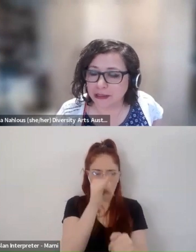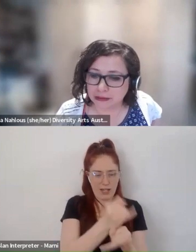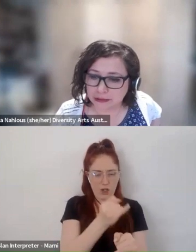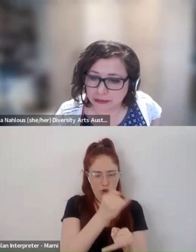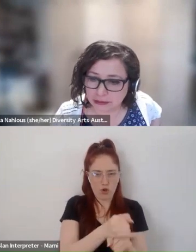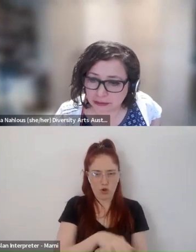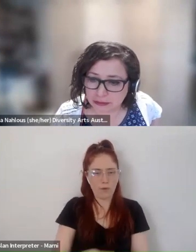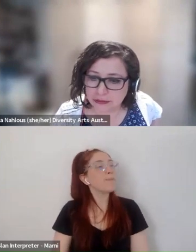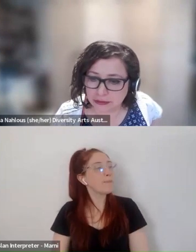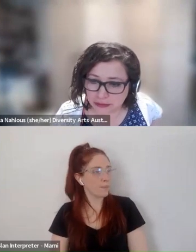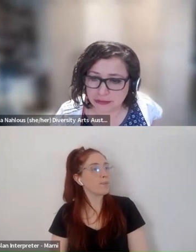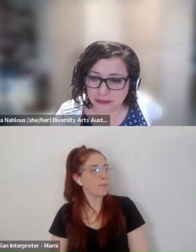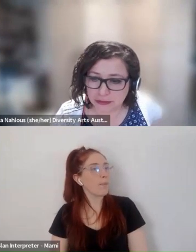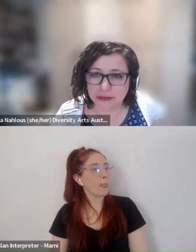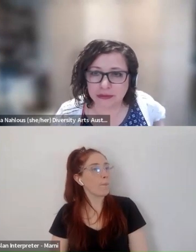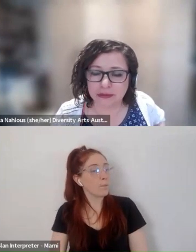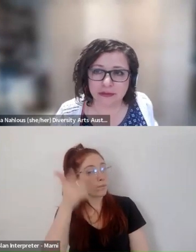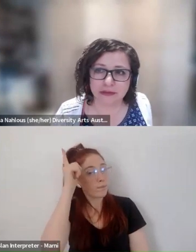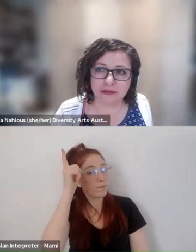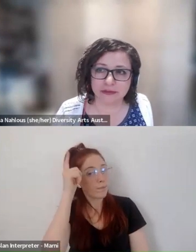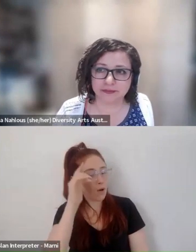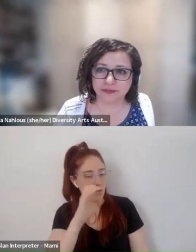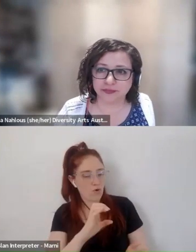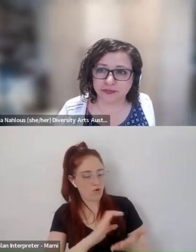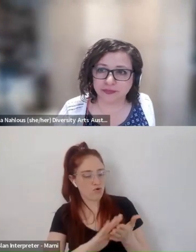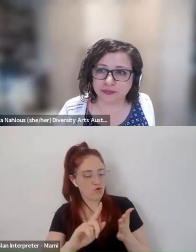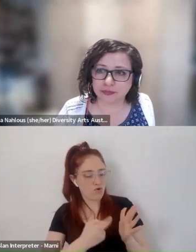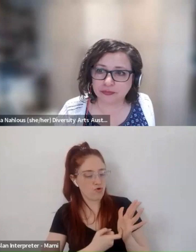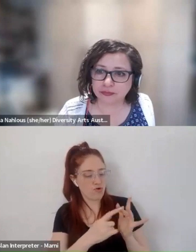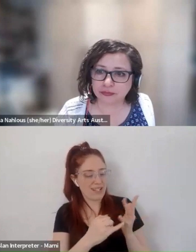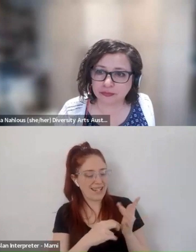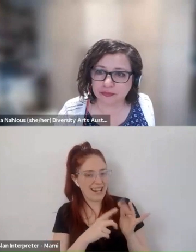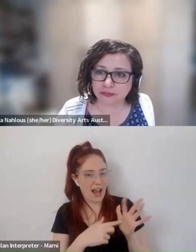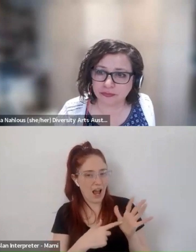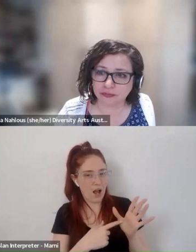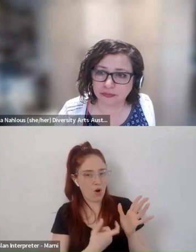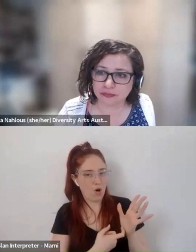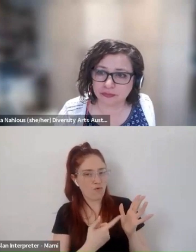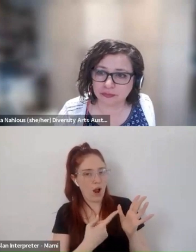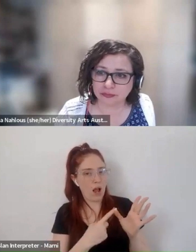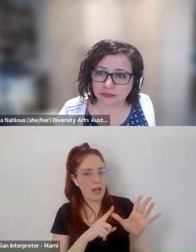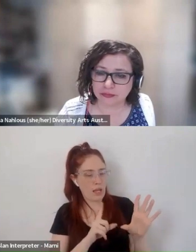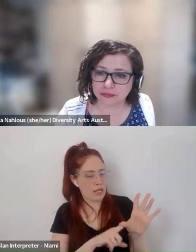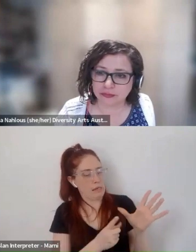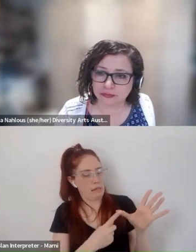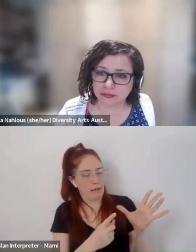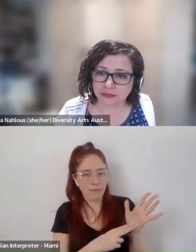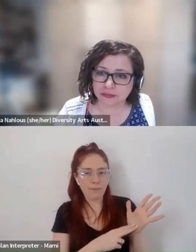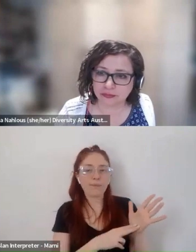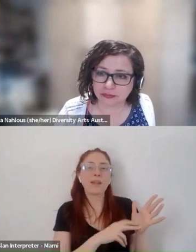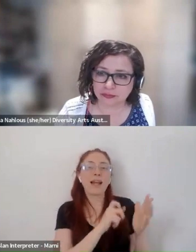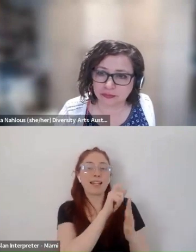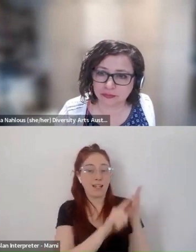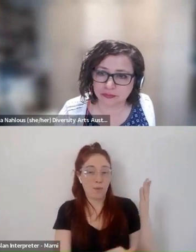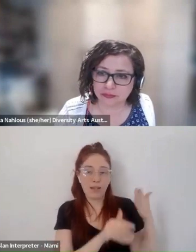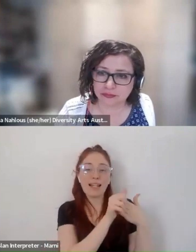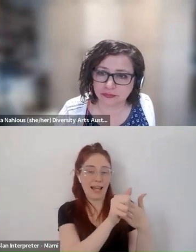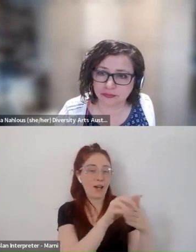Ryan, who completely disability led organization. And Christina's whole role is